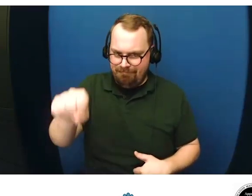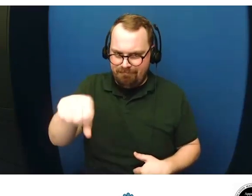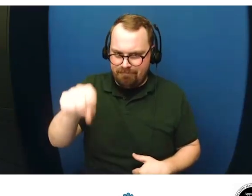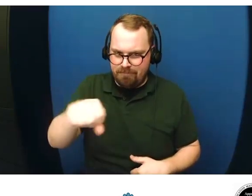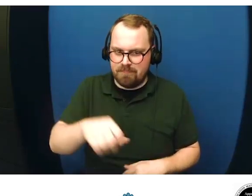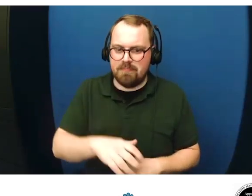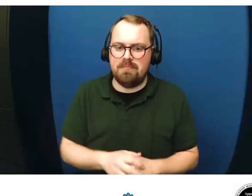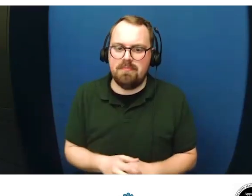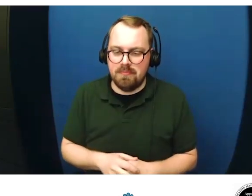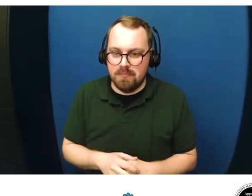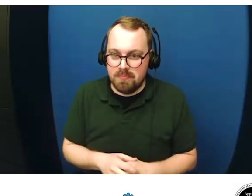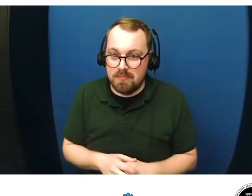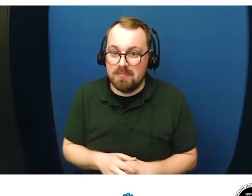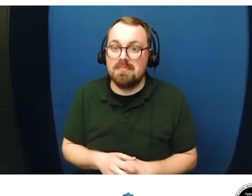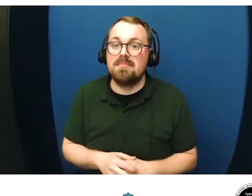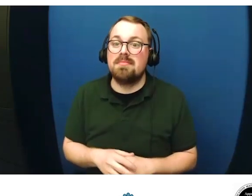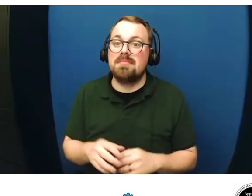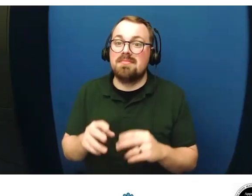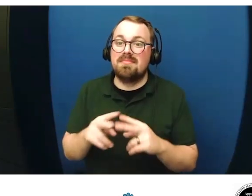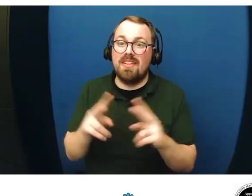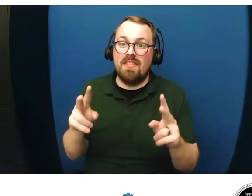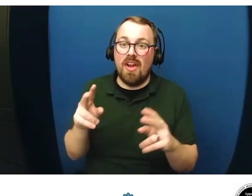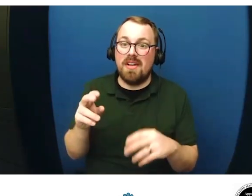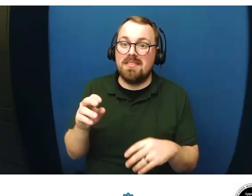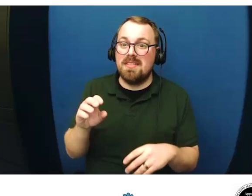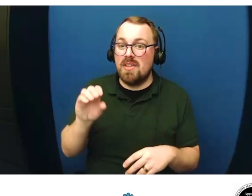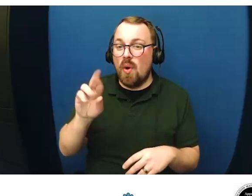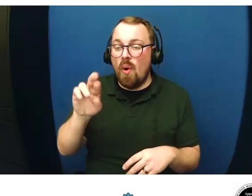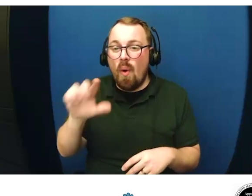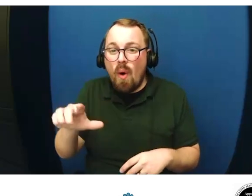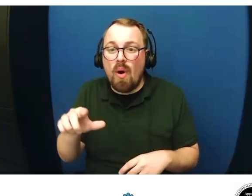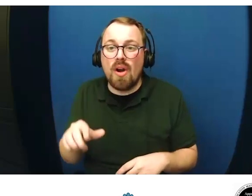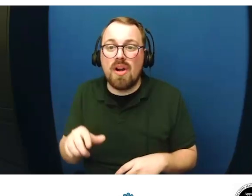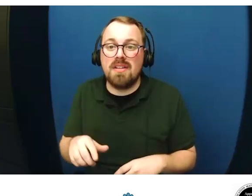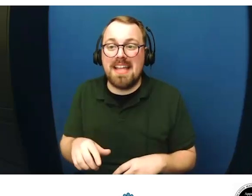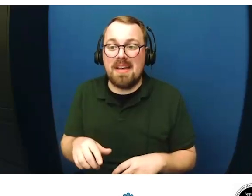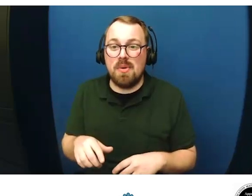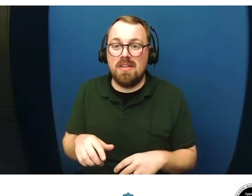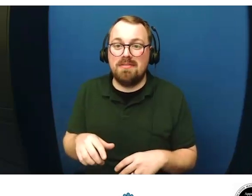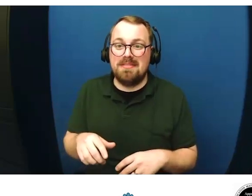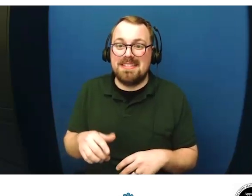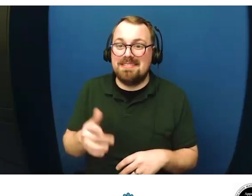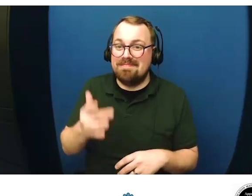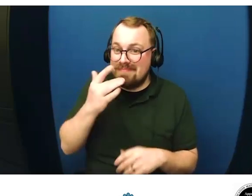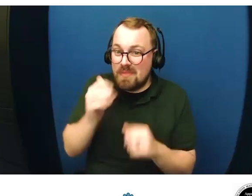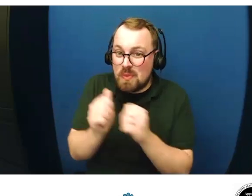Yeah, oral a lot of times. They're very oral. Check out things with their mouths. There's